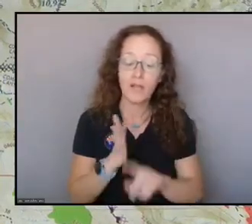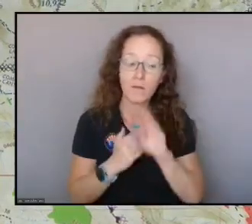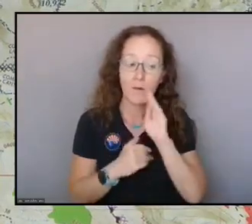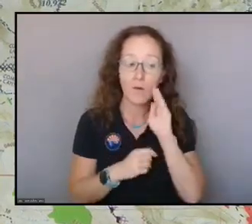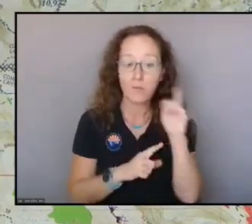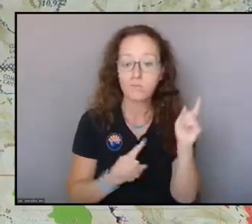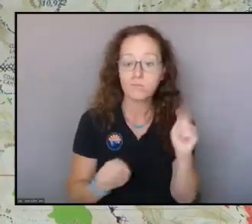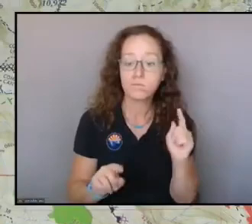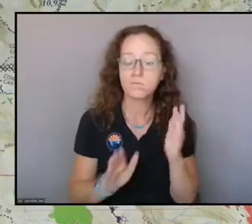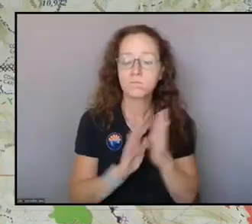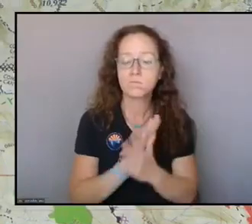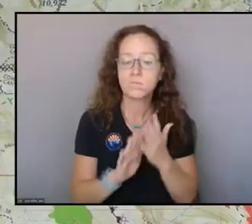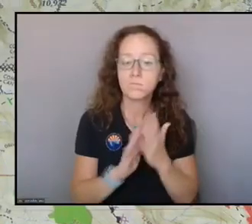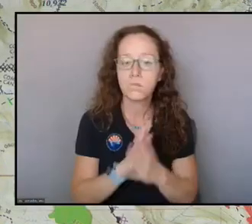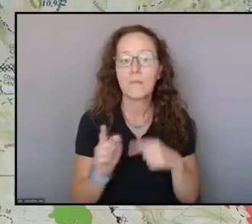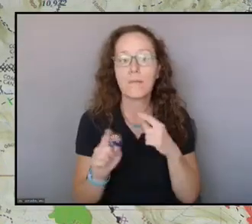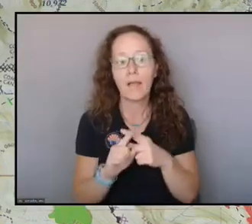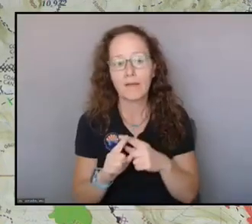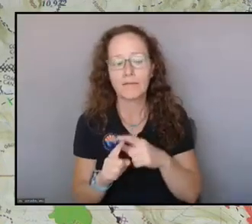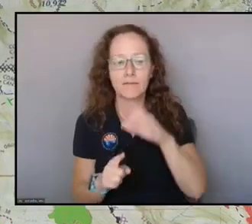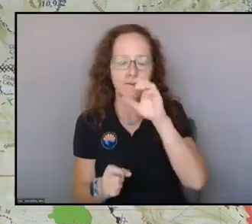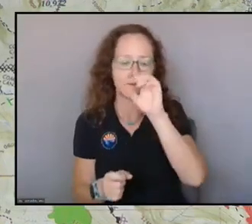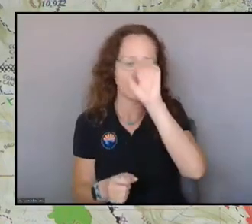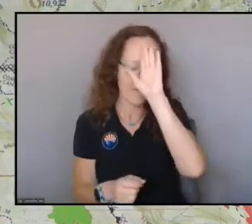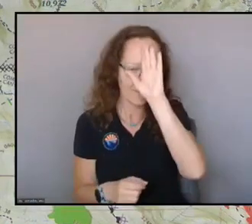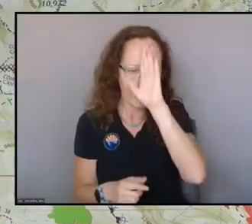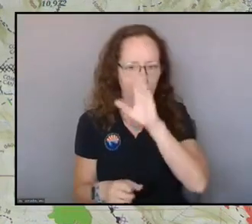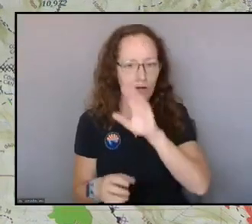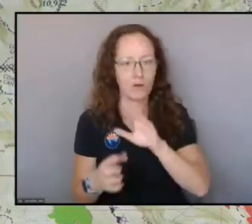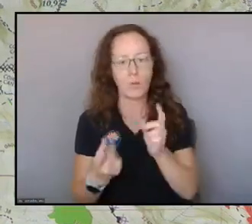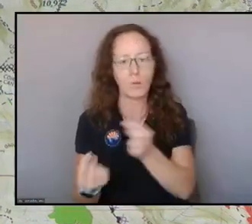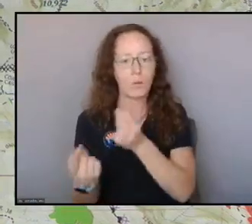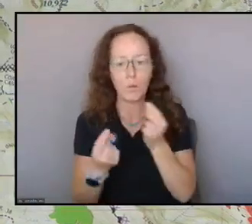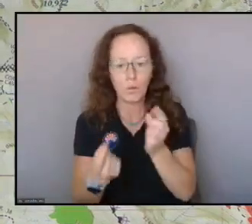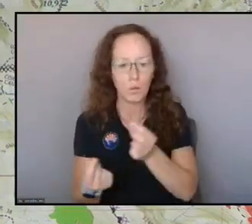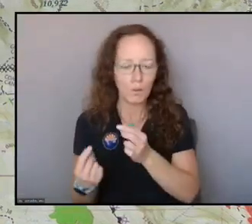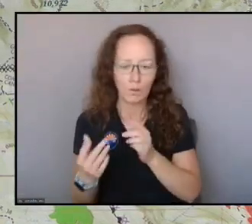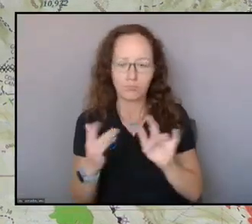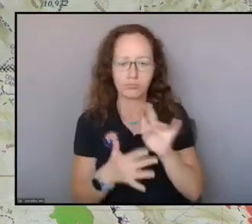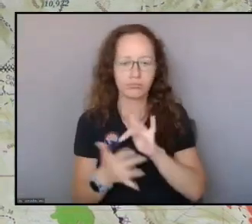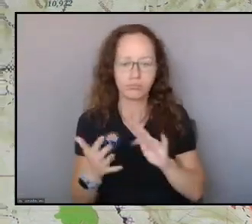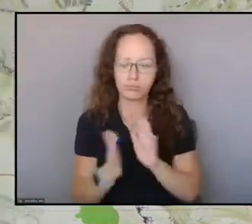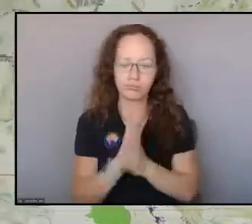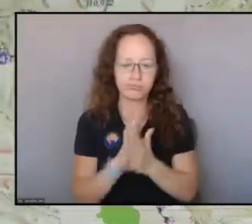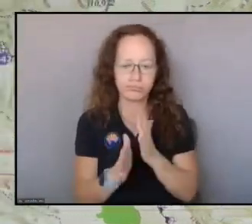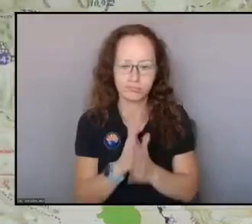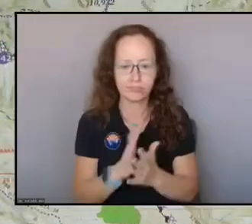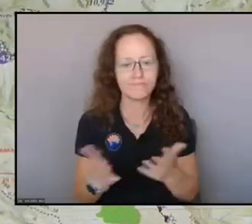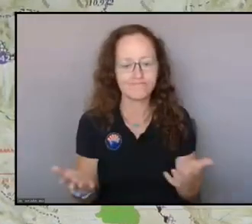THERE WILL BE A LOT OF PEOPLE COMING TO CHECK ON THEIR HOMES, IN ADDITION TO THE FIRE ACTIVITY GOING ON UP